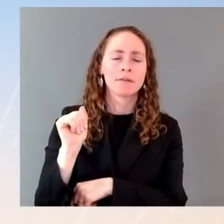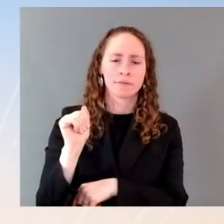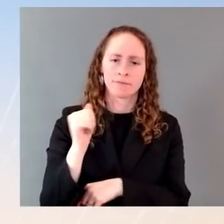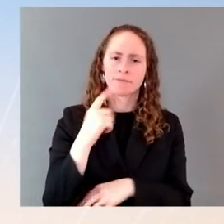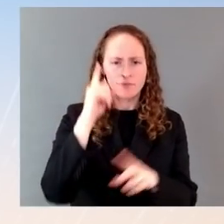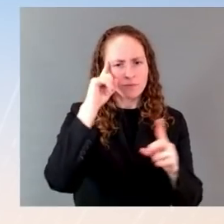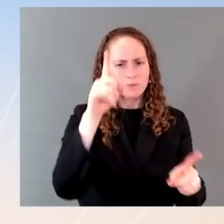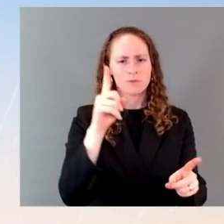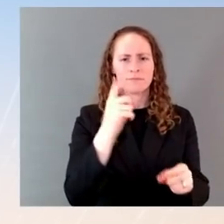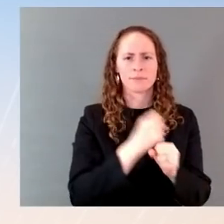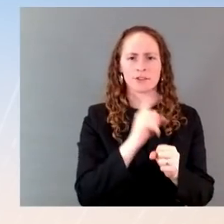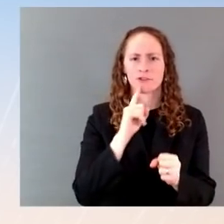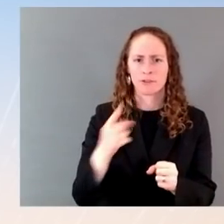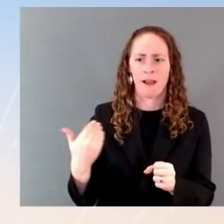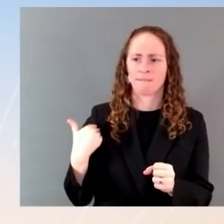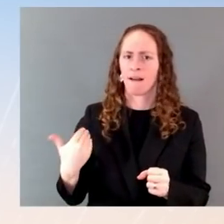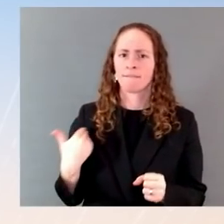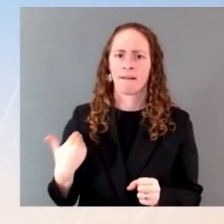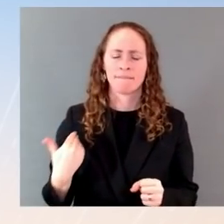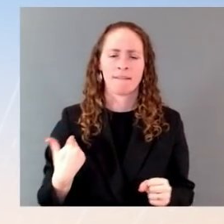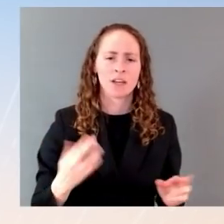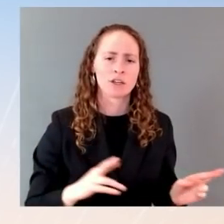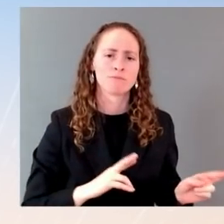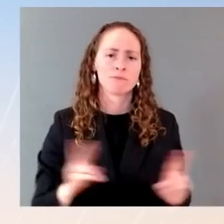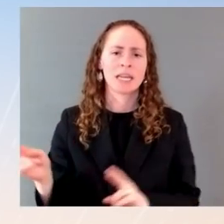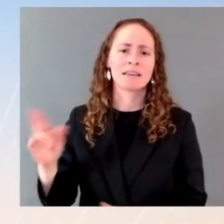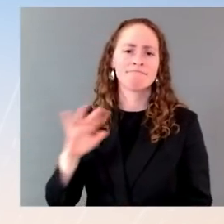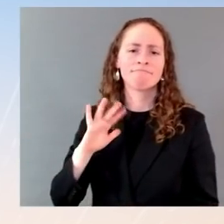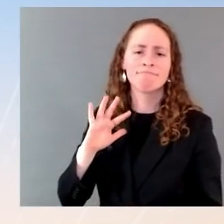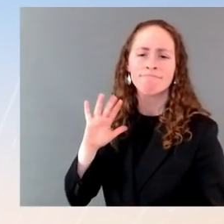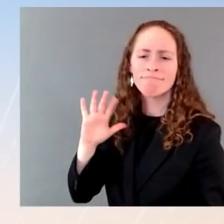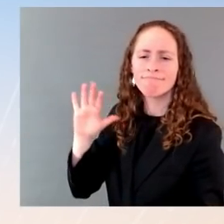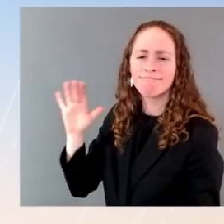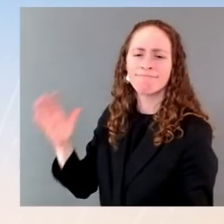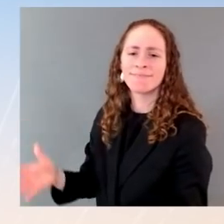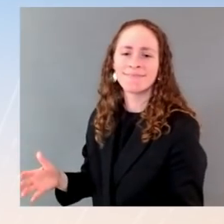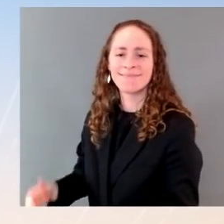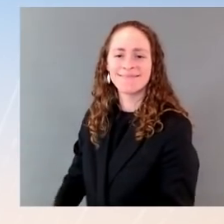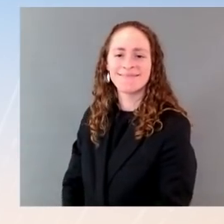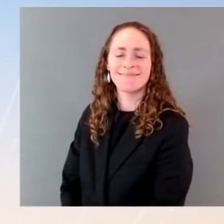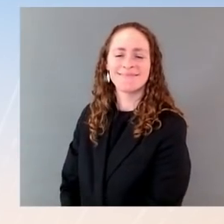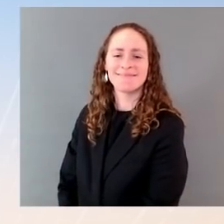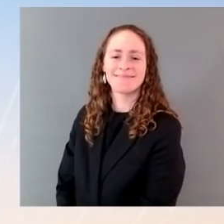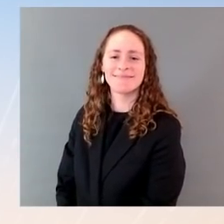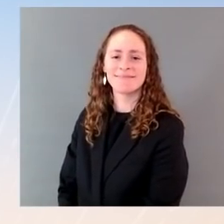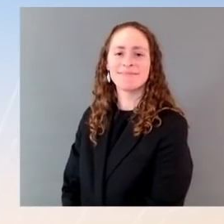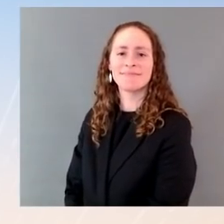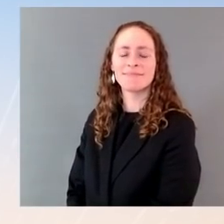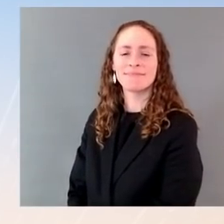they're accessible around the country. Karen, go ahead. Okay, I'll go to Karen because I just called on her. Go ahead. The Press: Thank you. Somewhat of a follow-up on the testing: